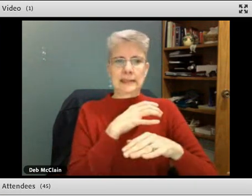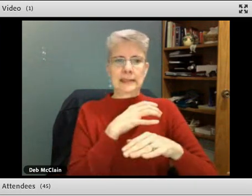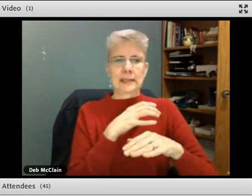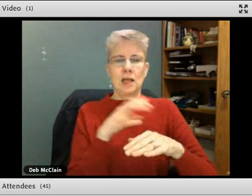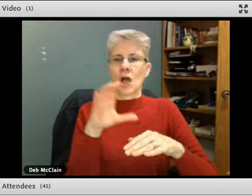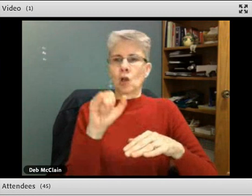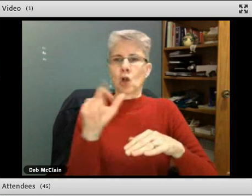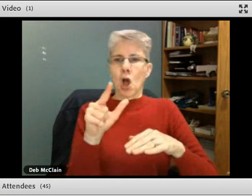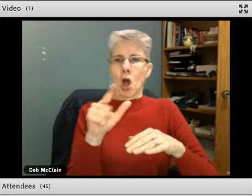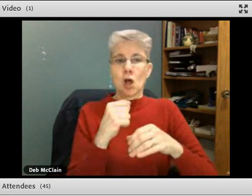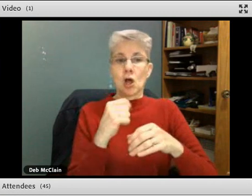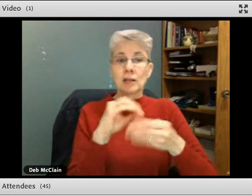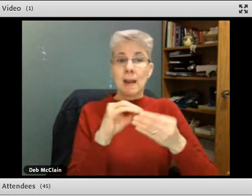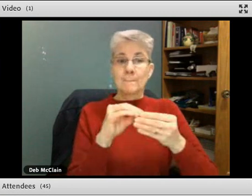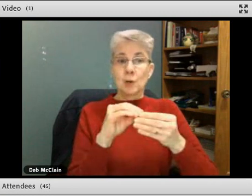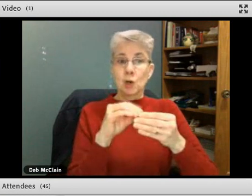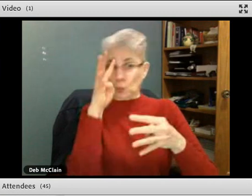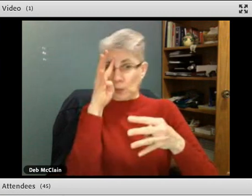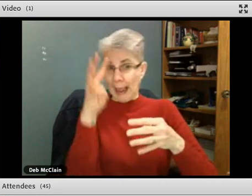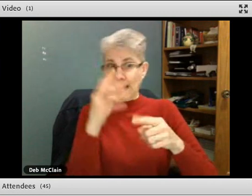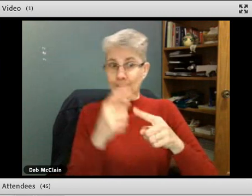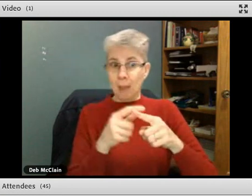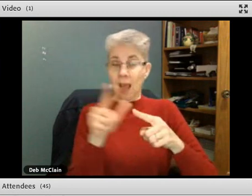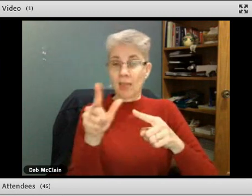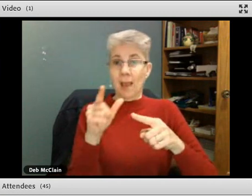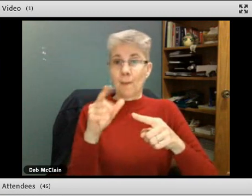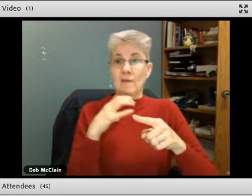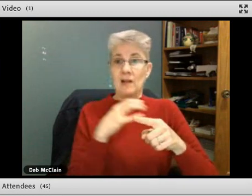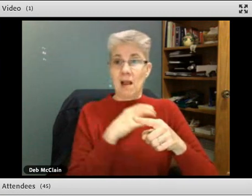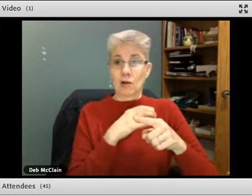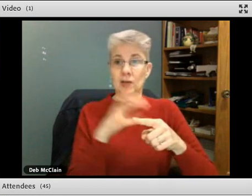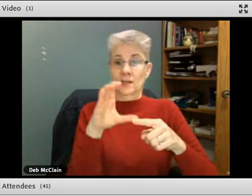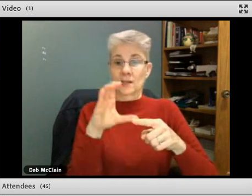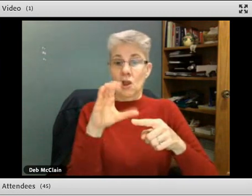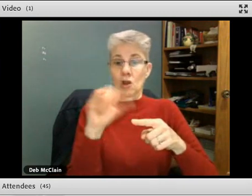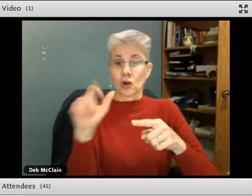for an item that is actually held in the collection. And so all of that information